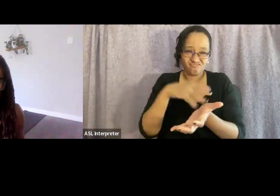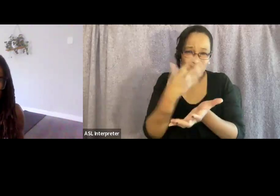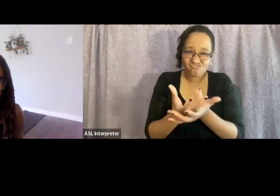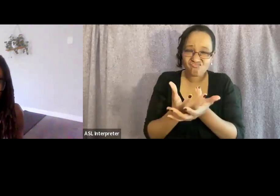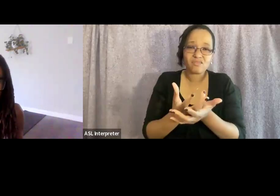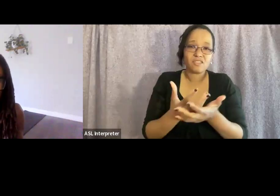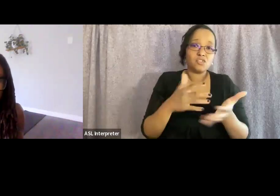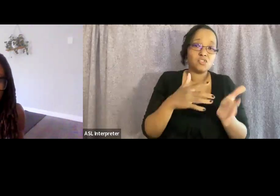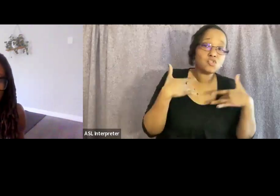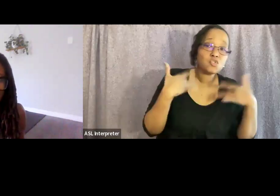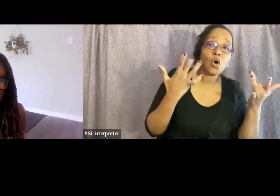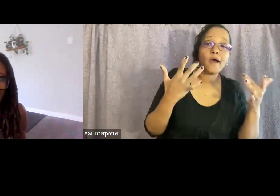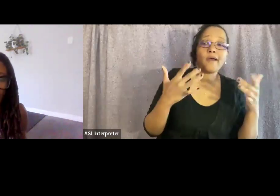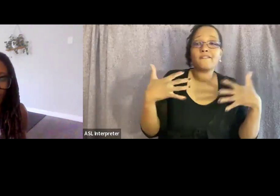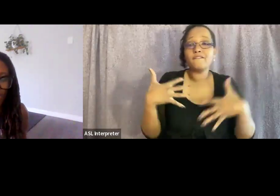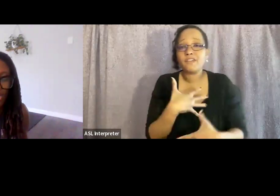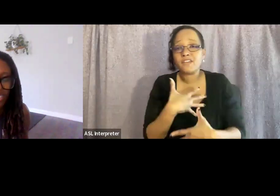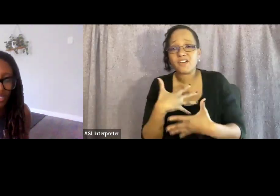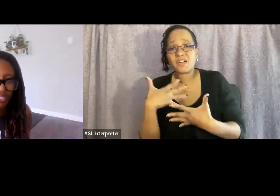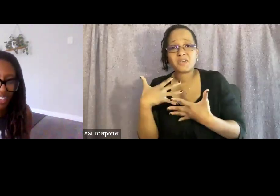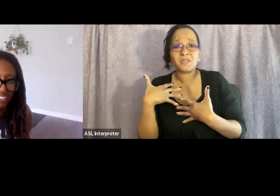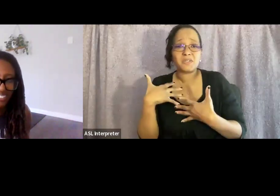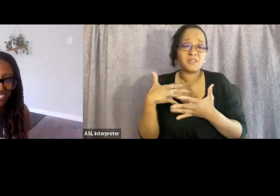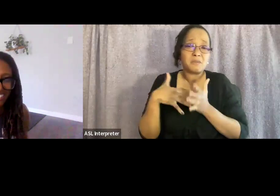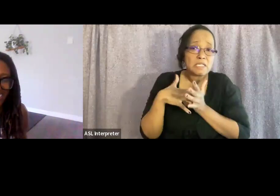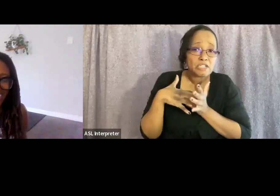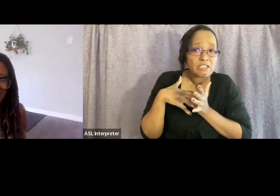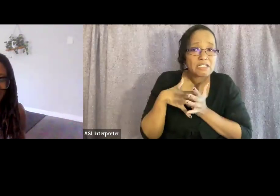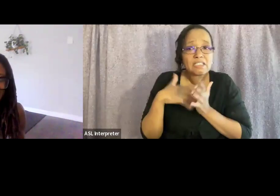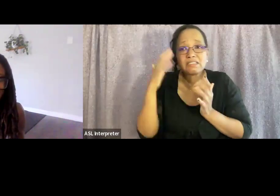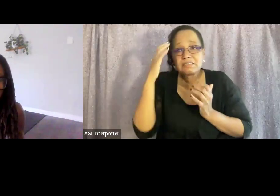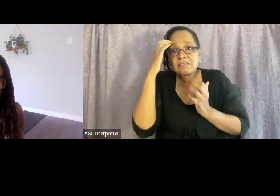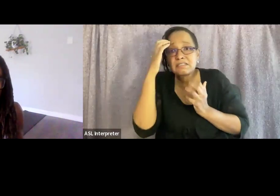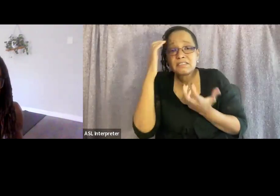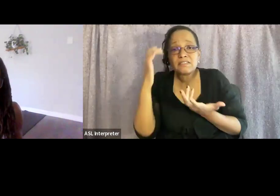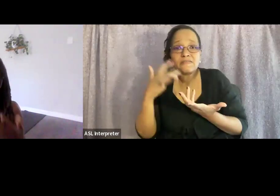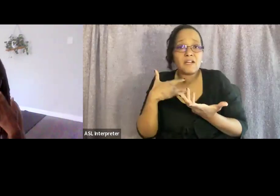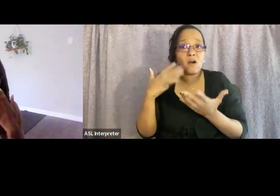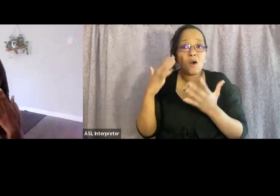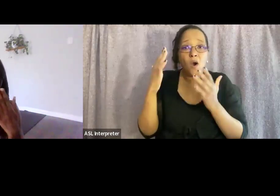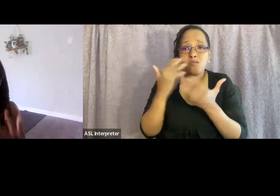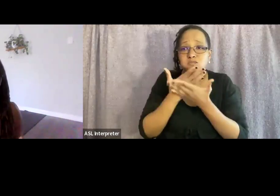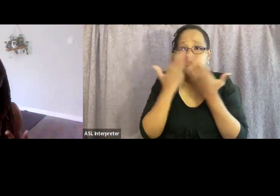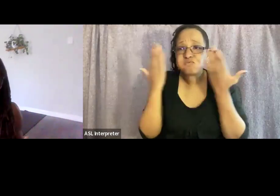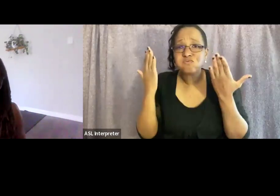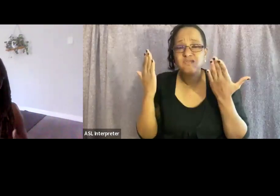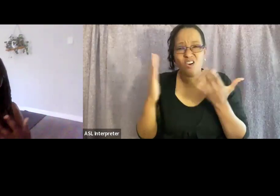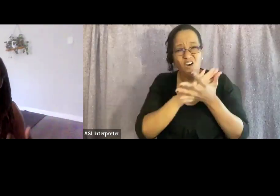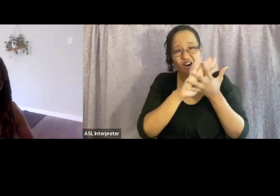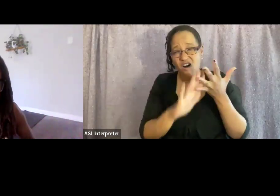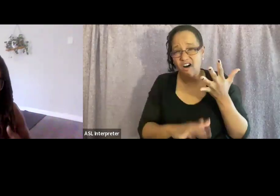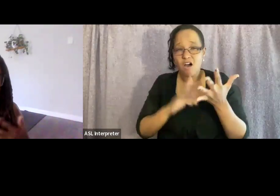the hopelessness, and that all of those things are valid, and that also the practice of yoga,